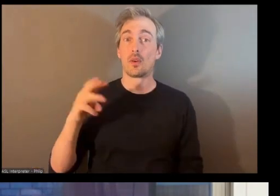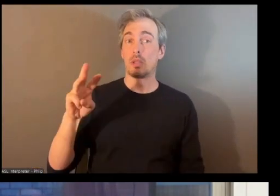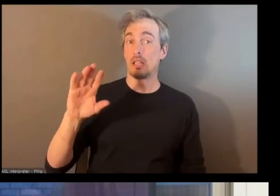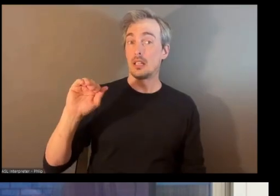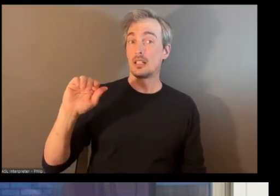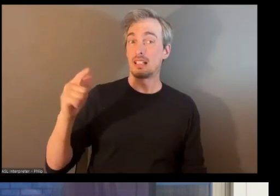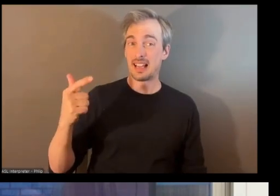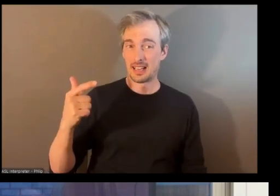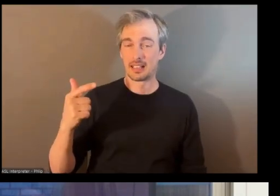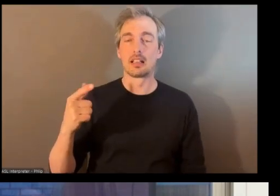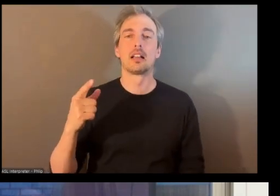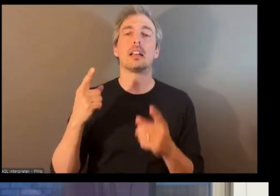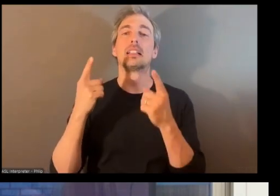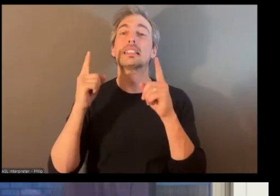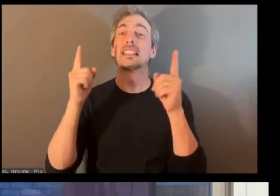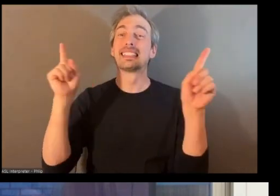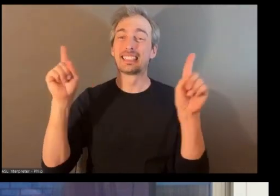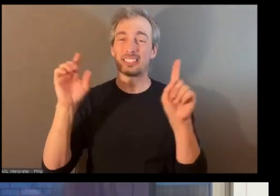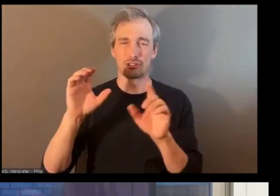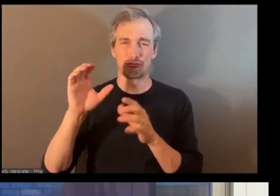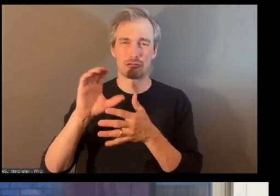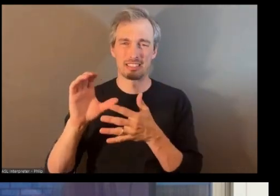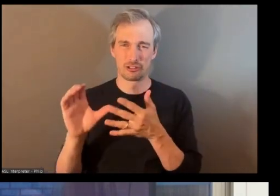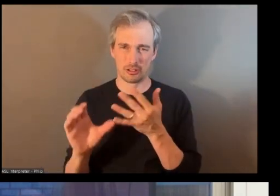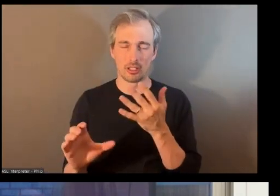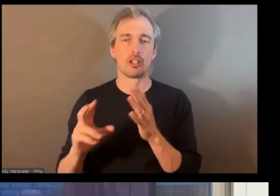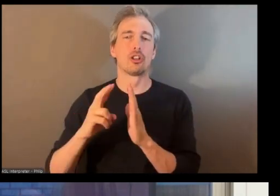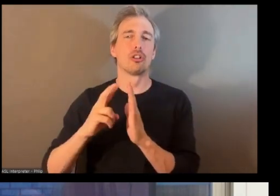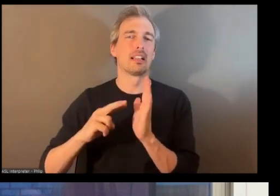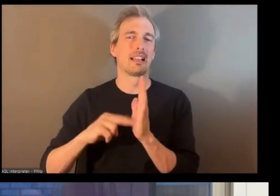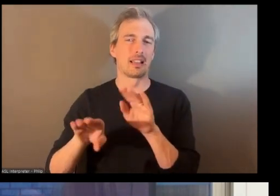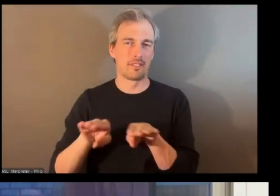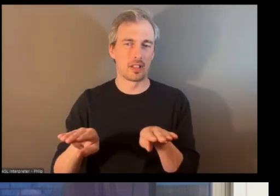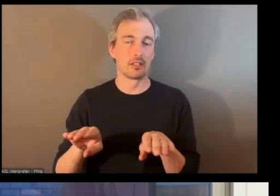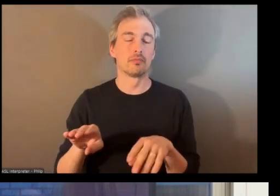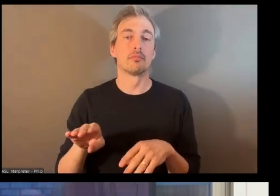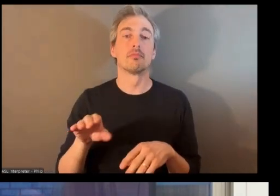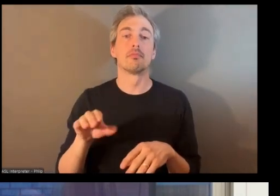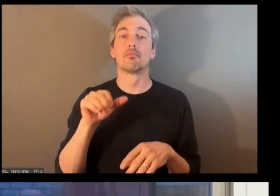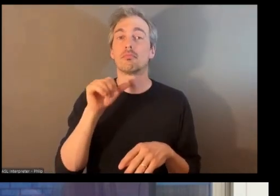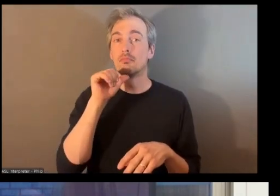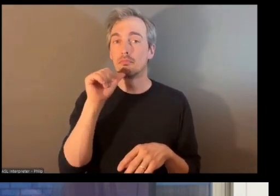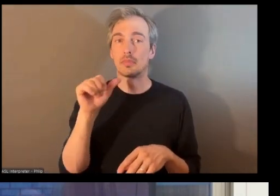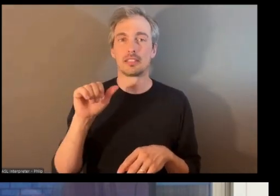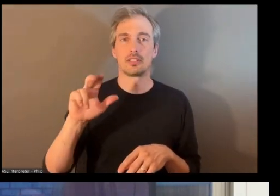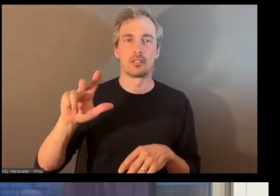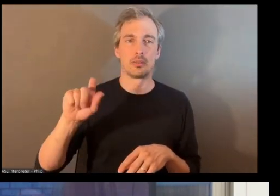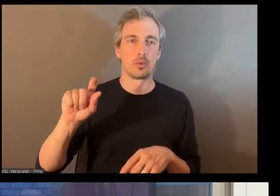Then it's not just important what the text is, but also how the text is presented.